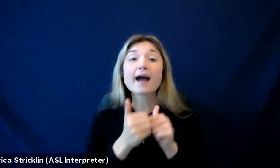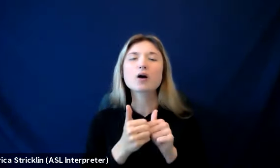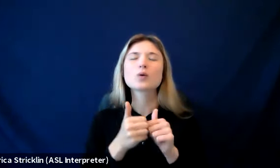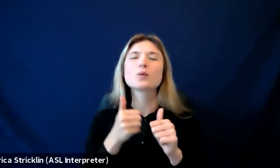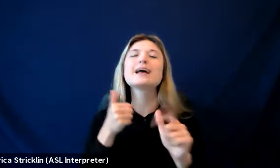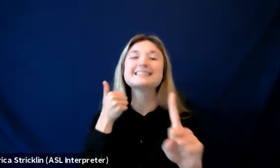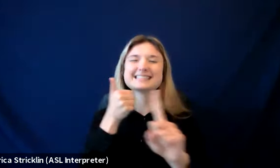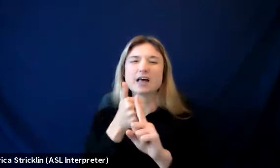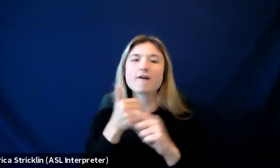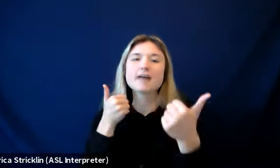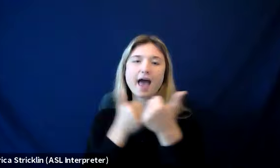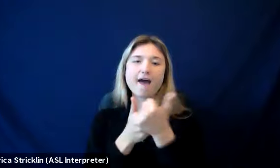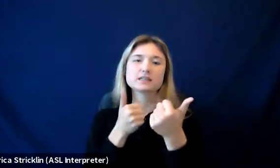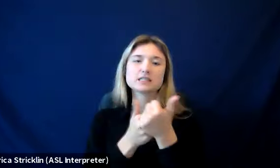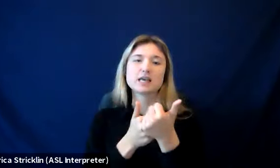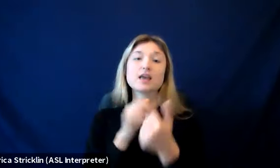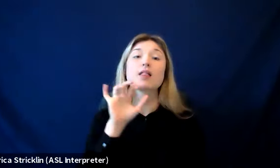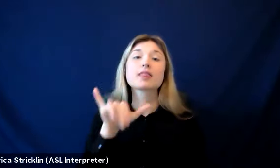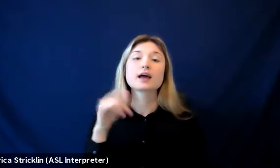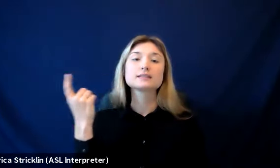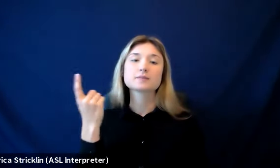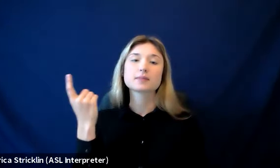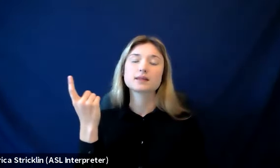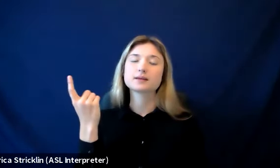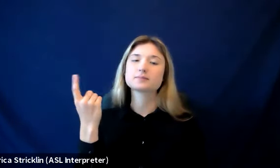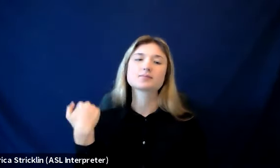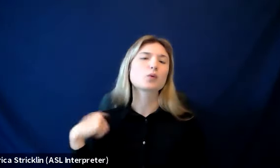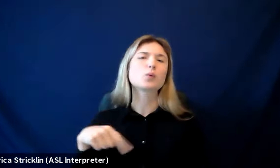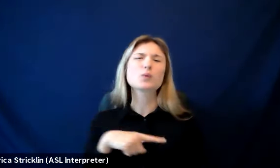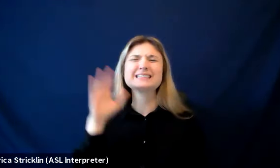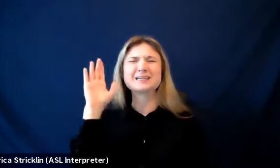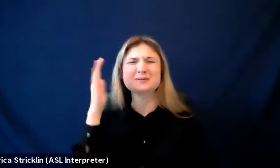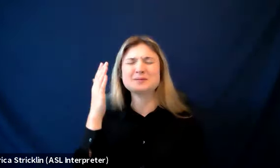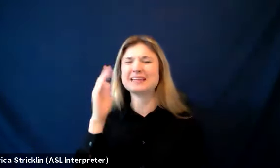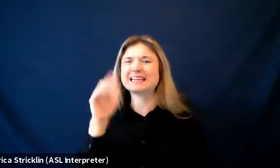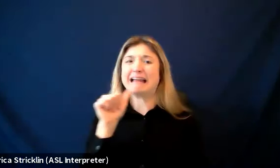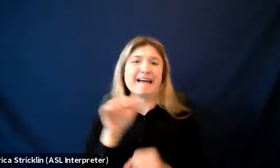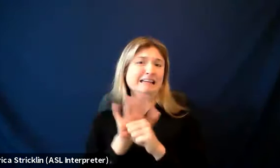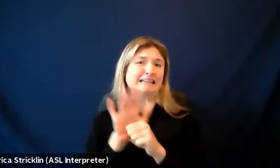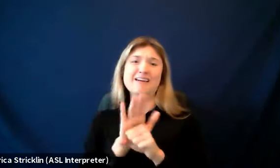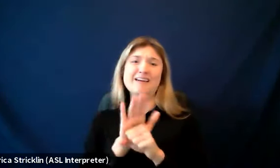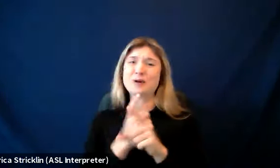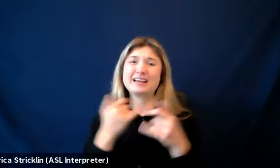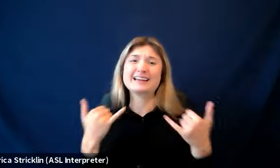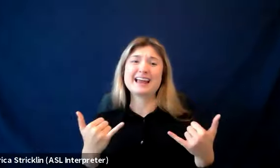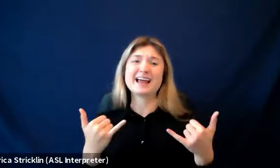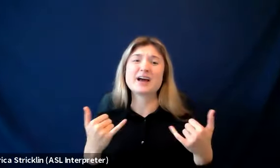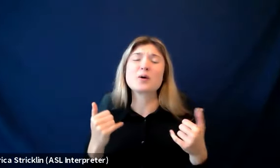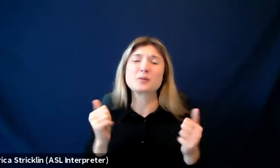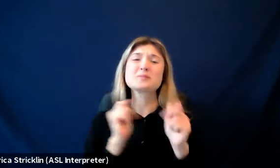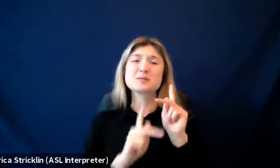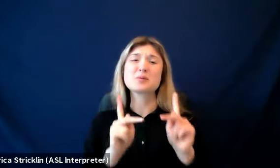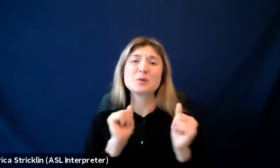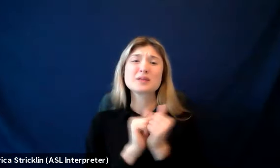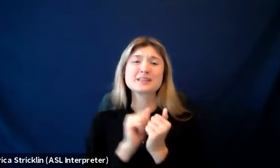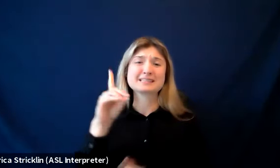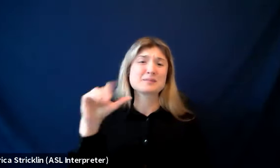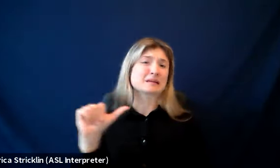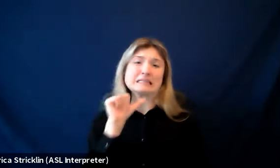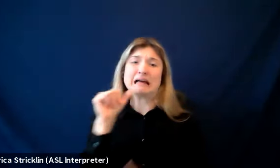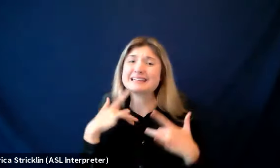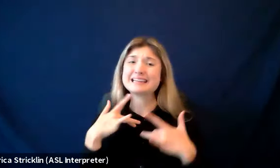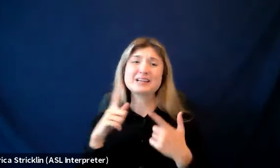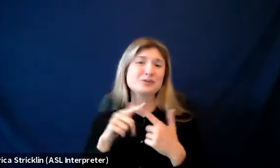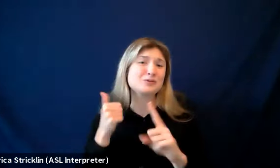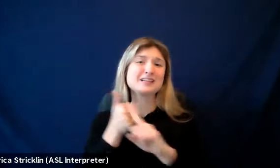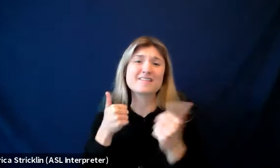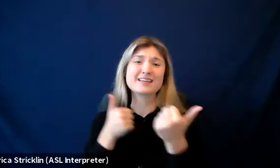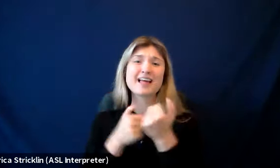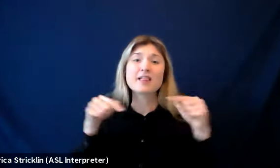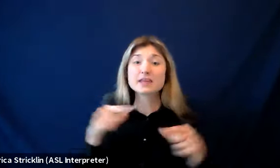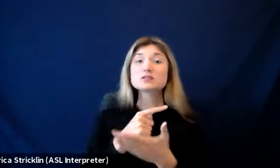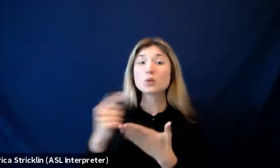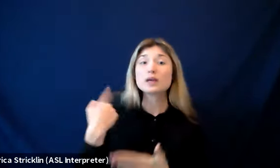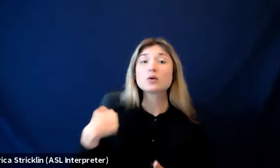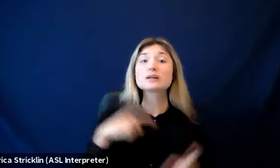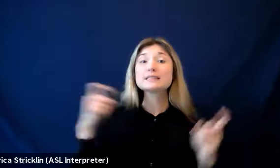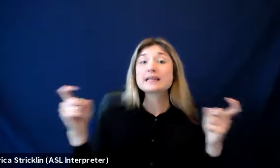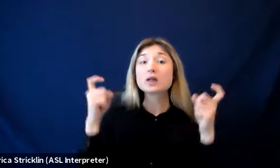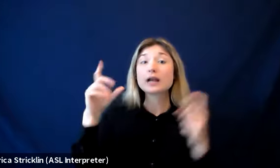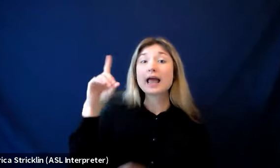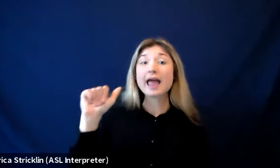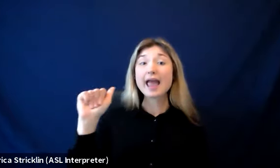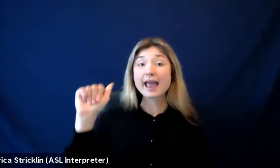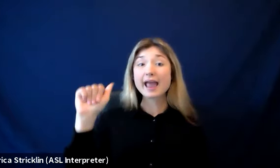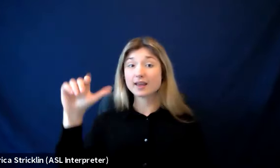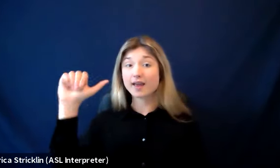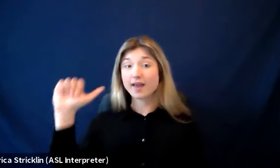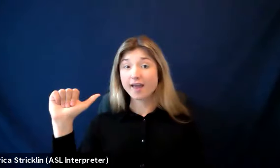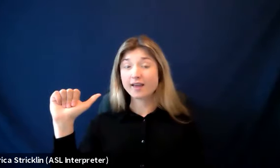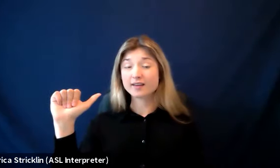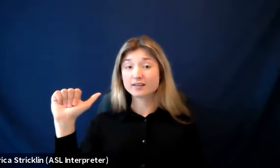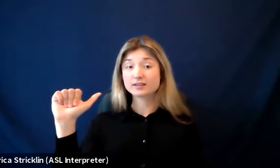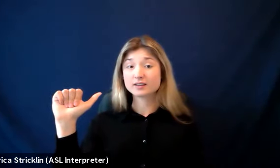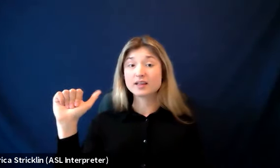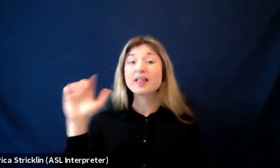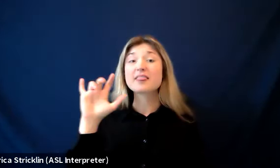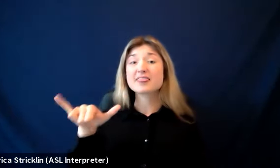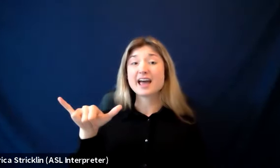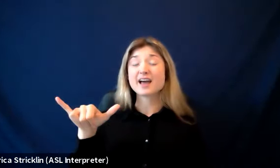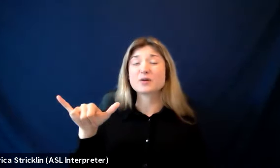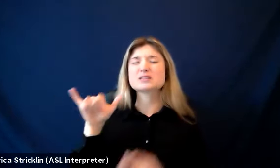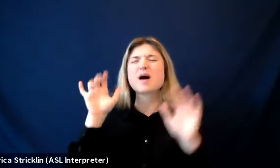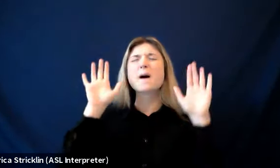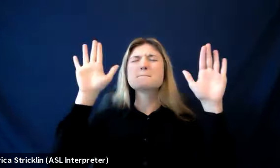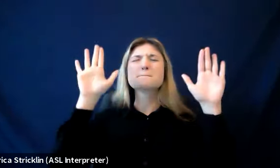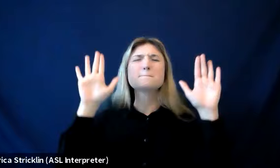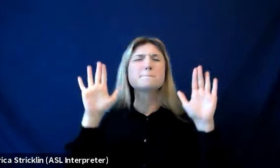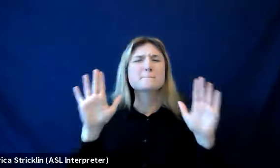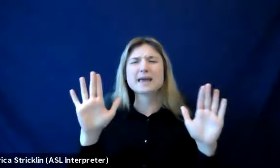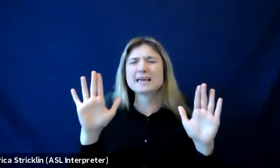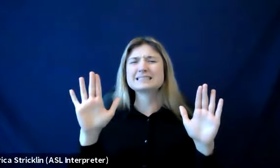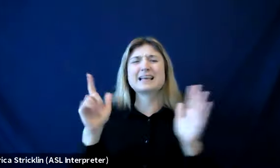And that's something that we seem to be lacking a lot right now with people who have disabilities you know we. This week we're celebrating the Americans with Disabilities Act, which, which was an amazing piece of legislation.